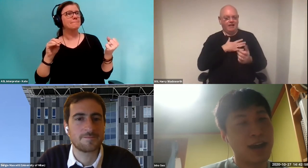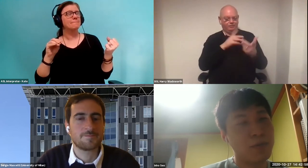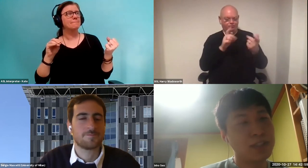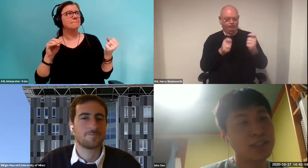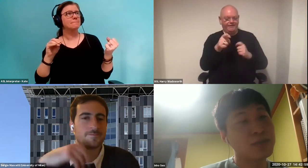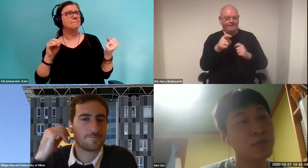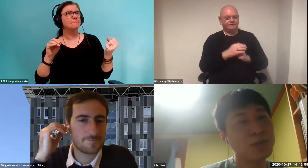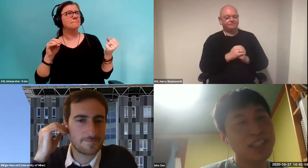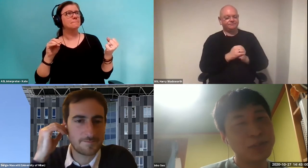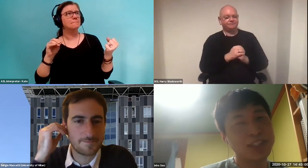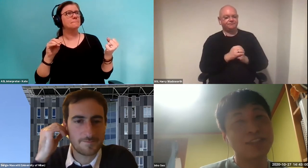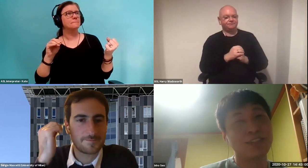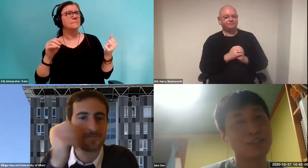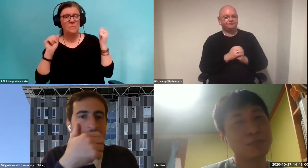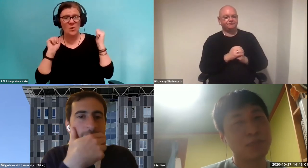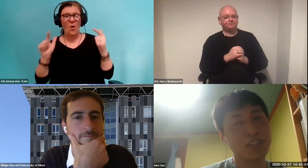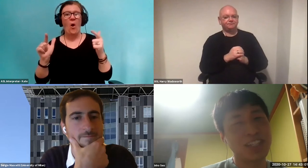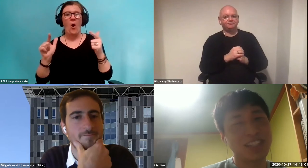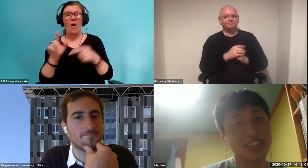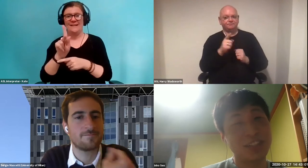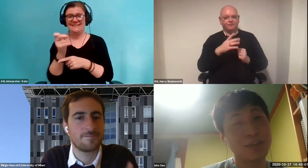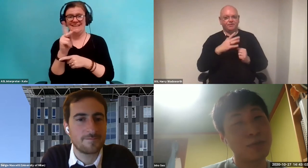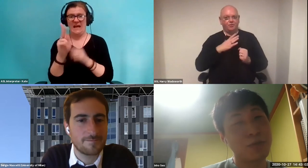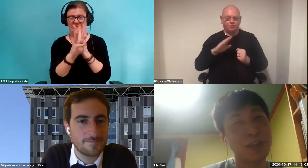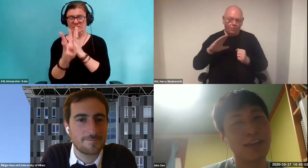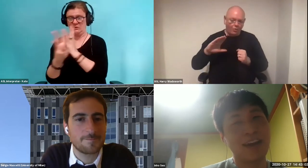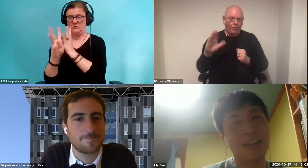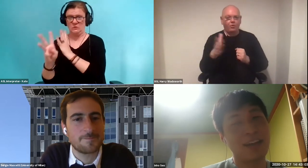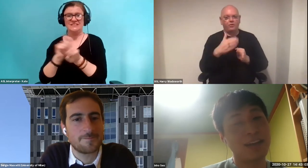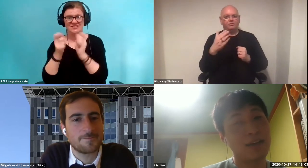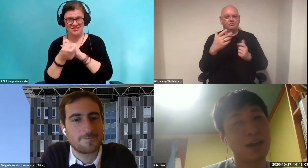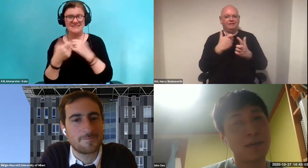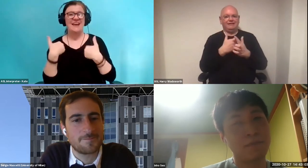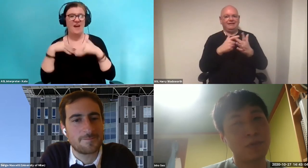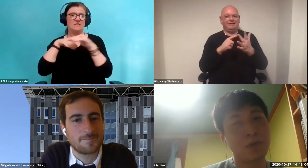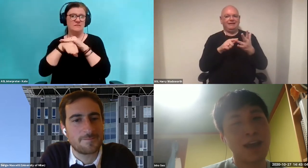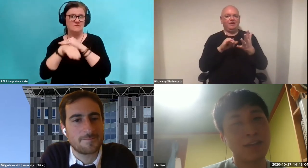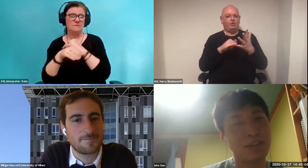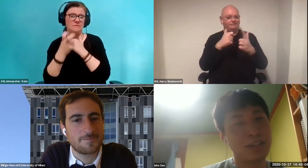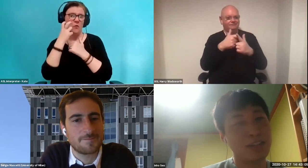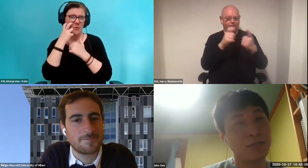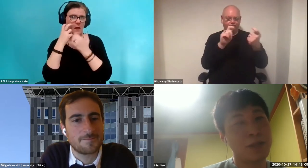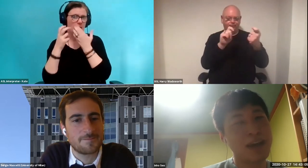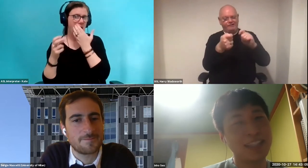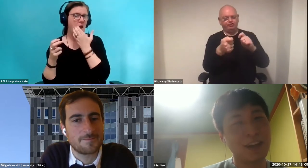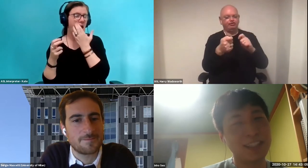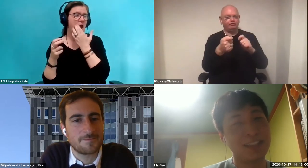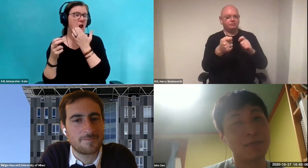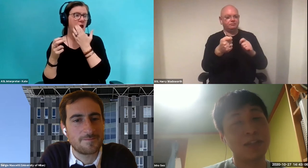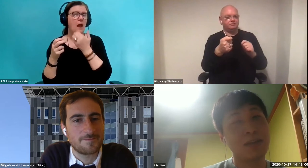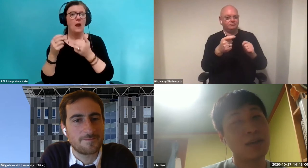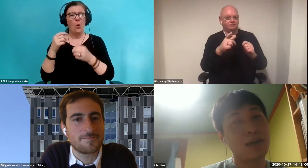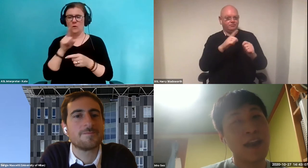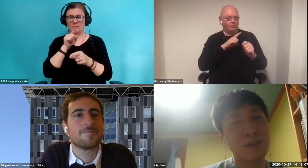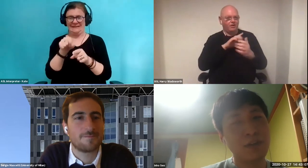I want all kiosks to be changed with like um with other with my devices I mean every